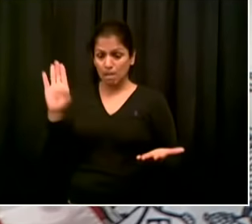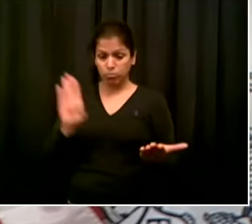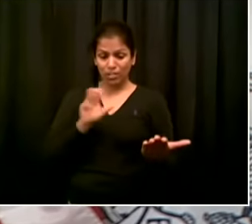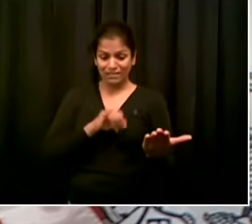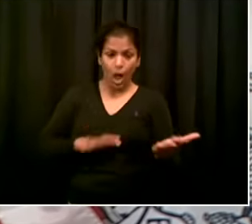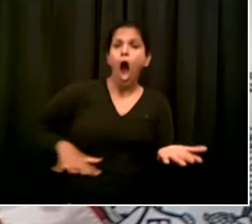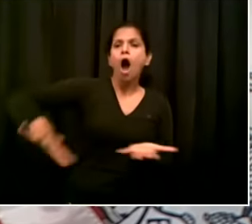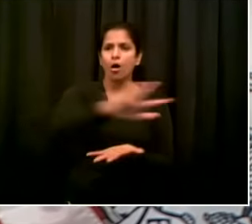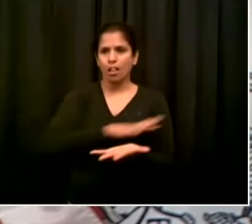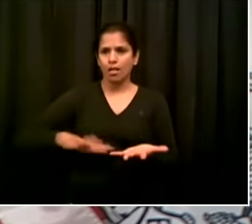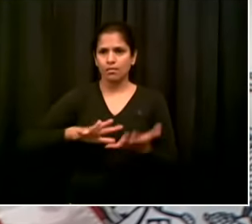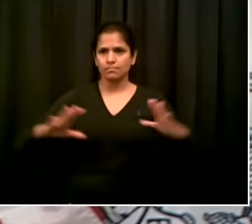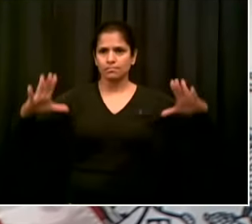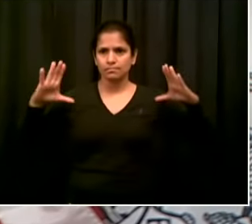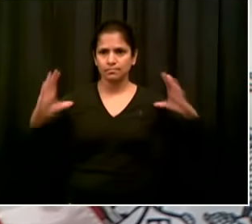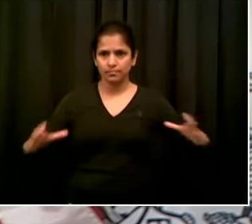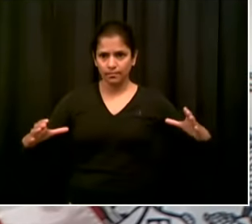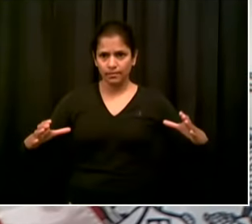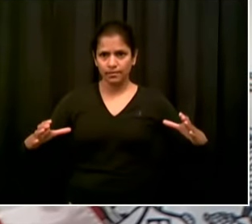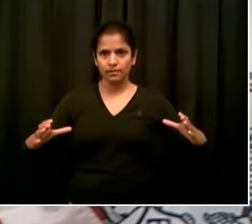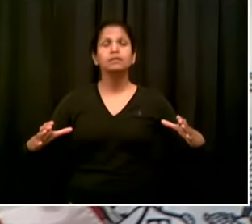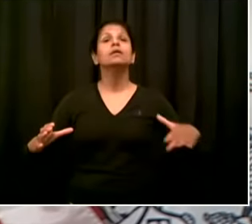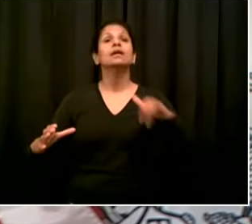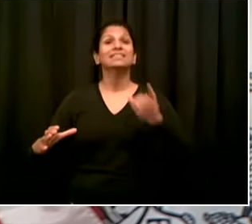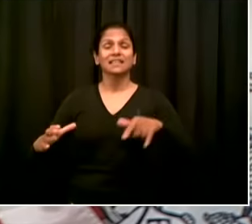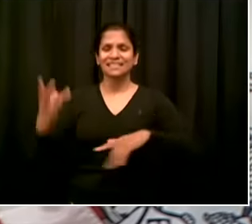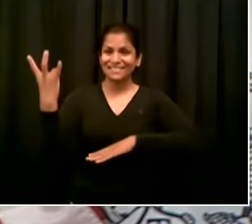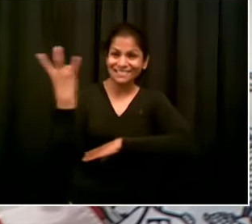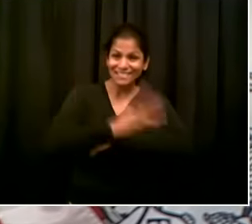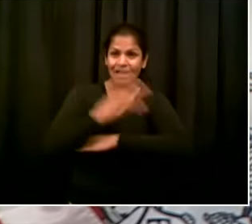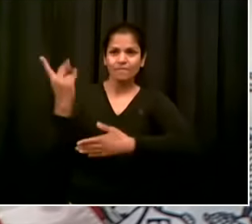COMMUNITY TO GET OUT AND GET